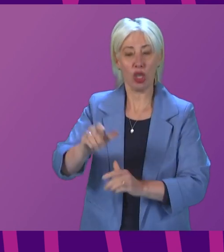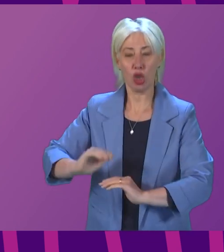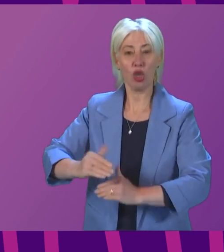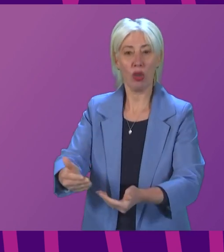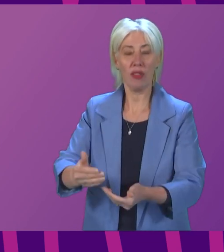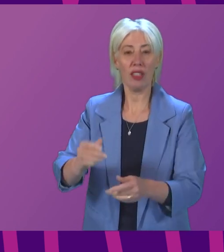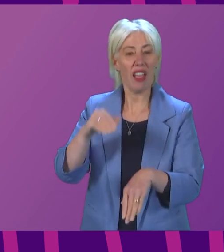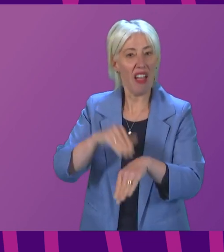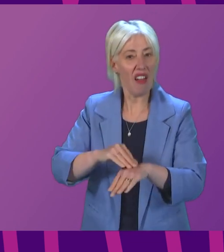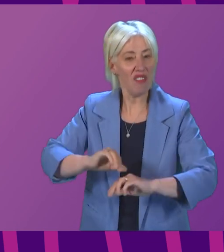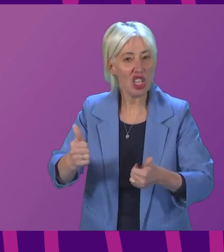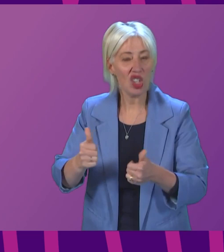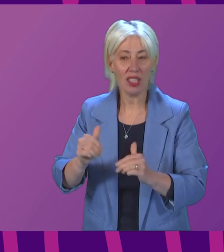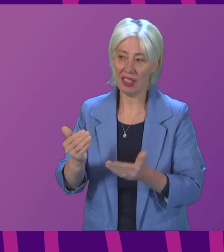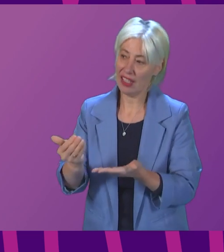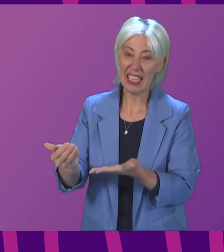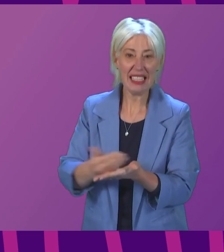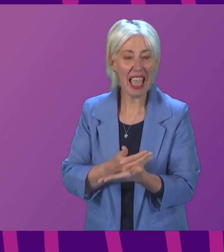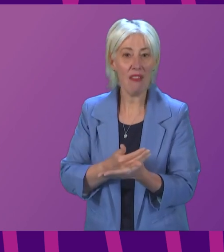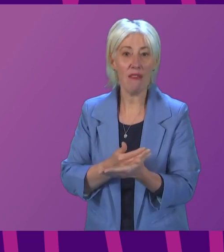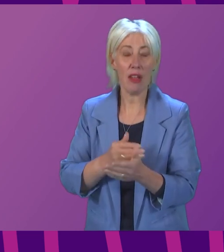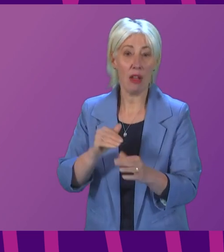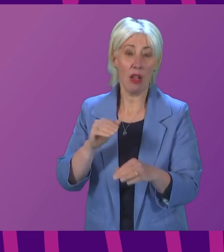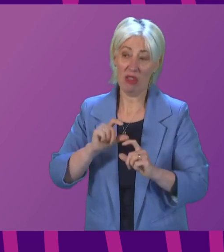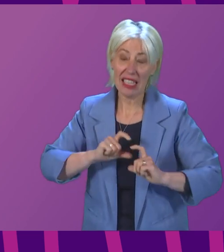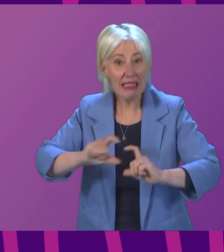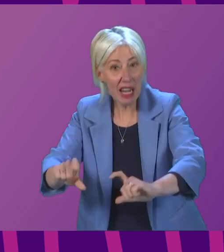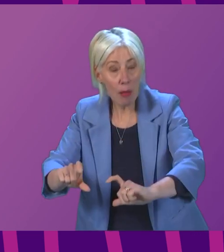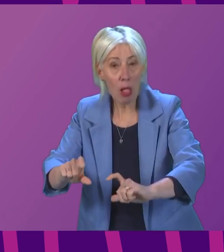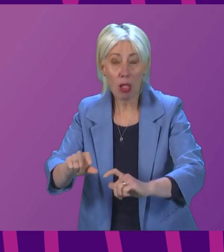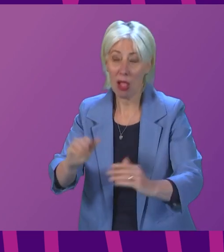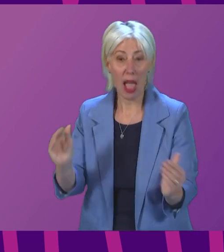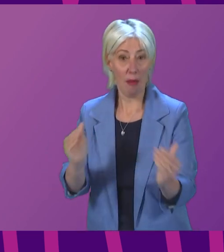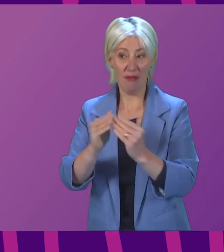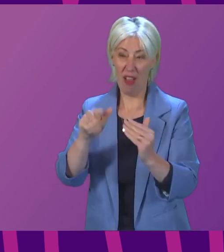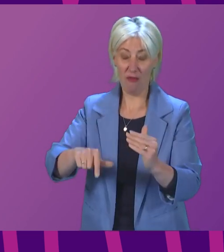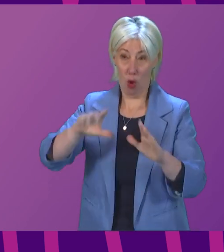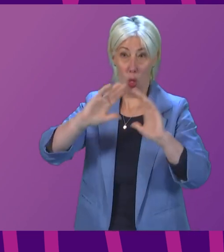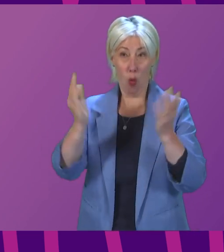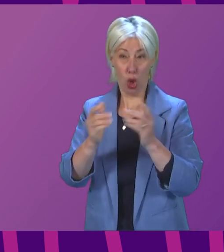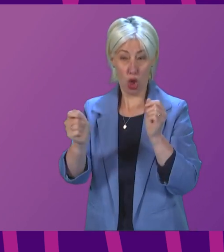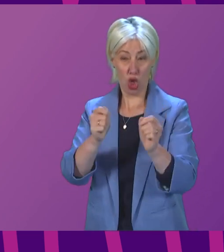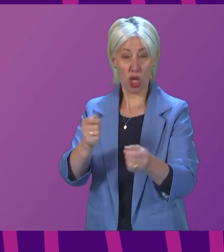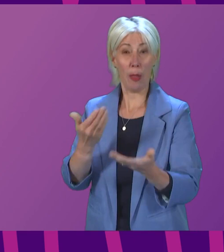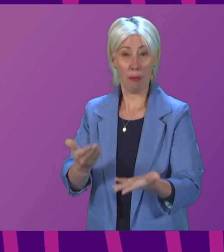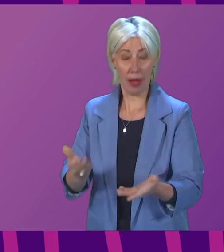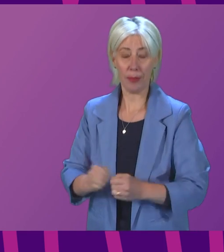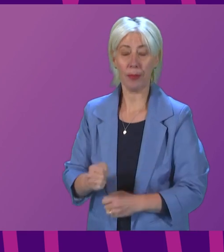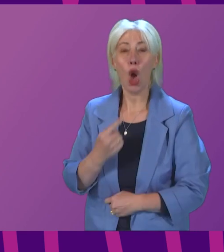sustainable, safe and fit for the future and that reflect the changing world we live in. From tomorrow, services will continue as normal.